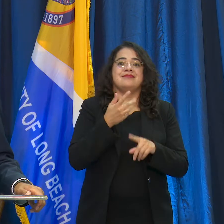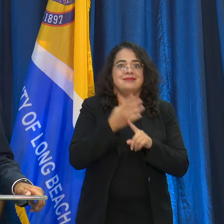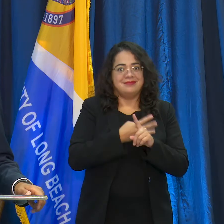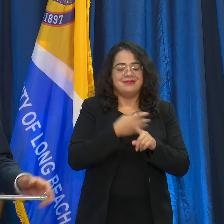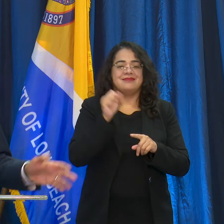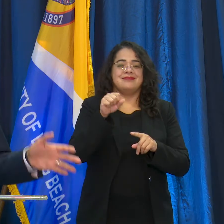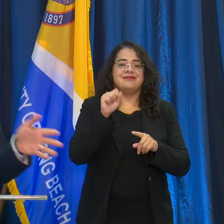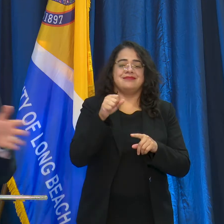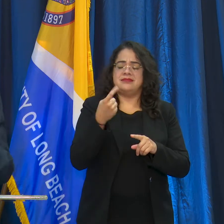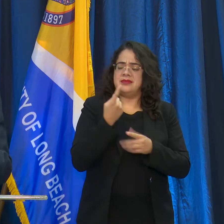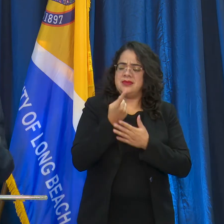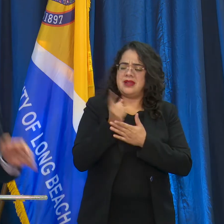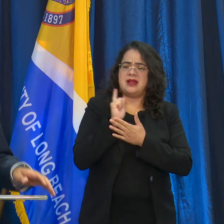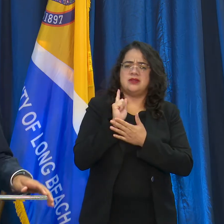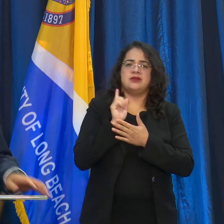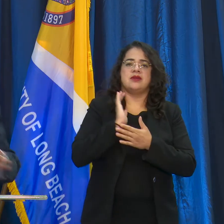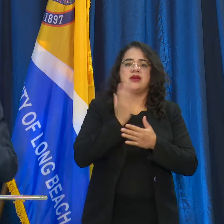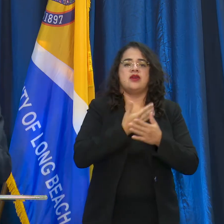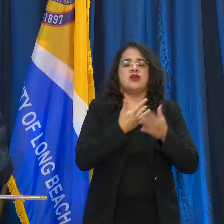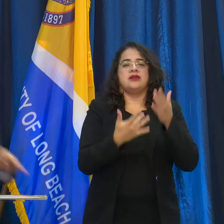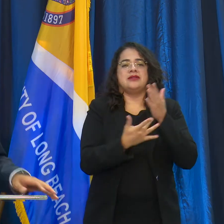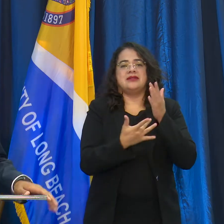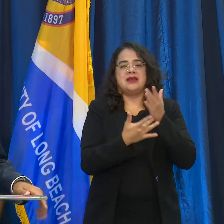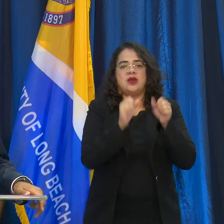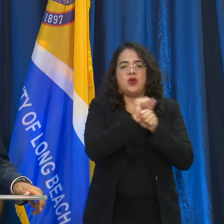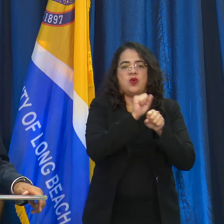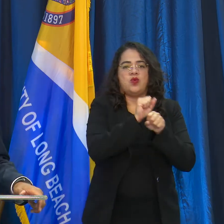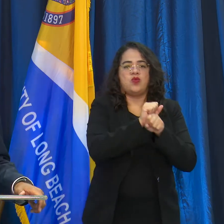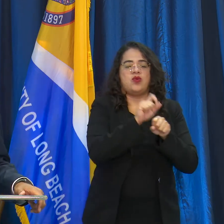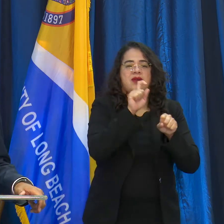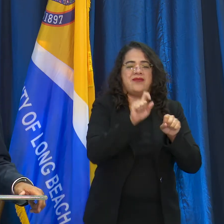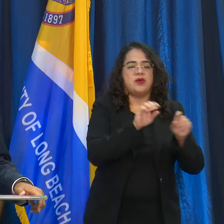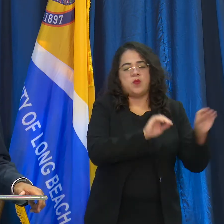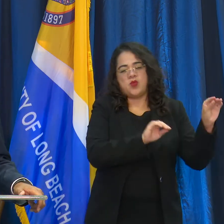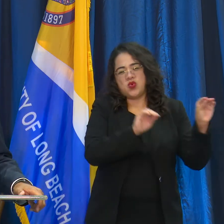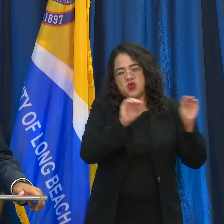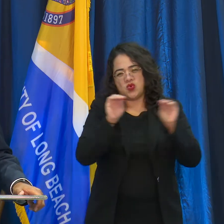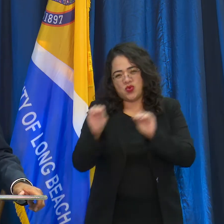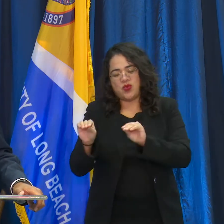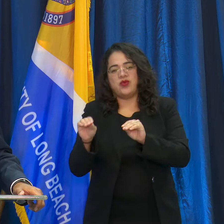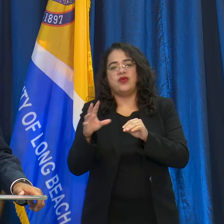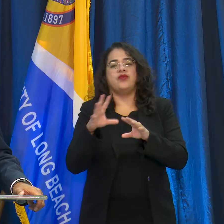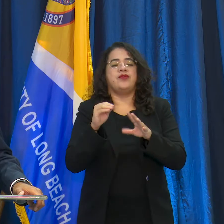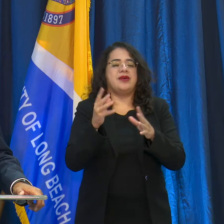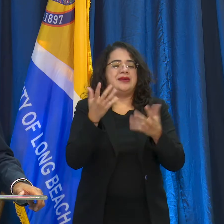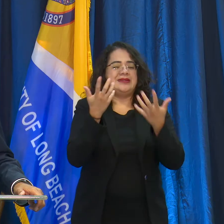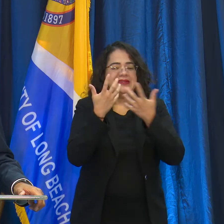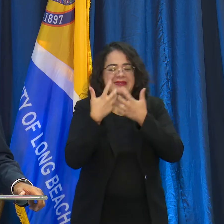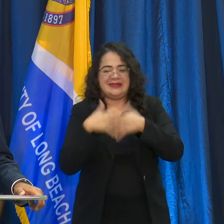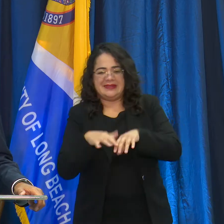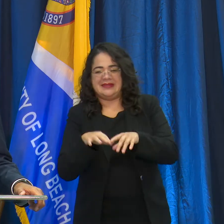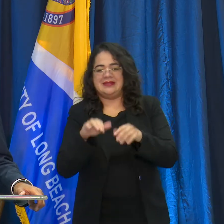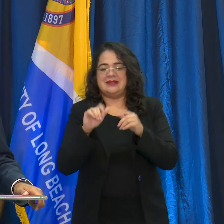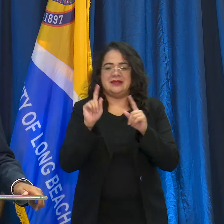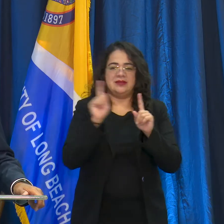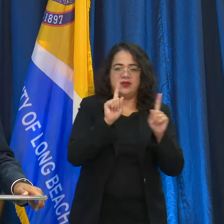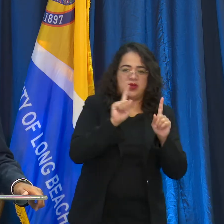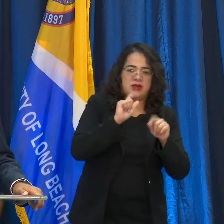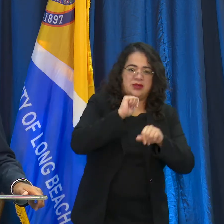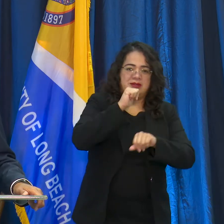our tech work, we did some other interviews, but we're going back to regular briefings, starting on Mondays and Thursdays,